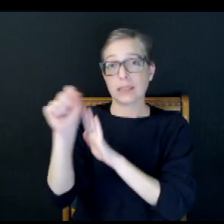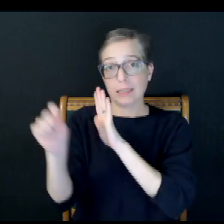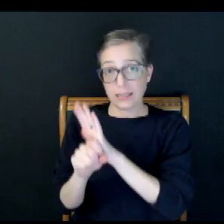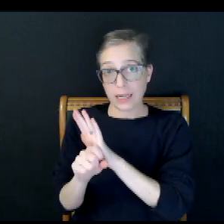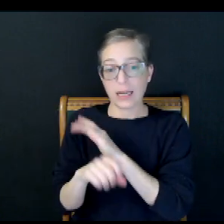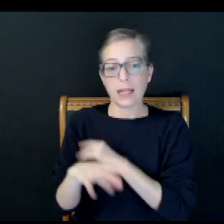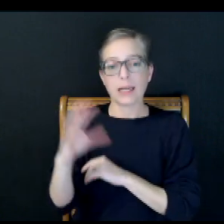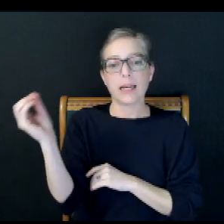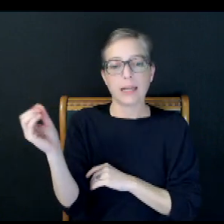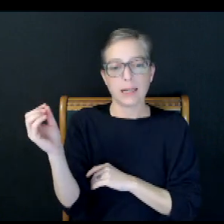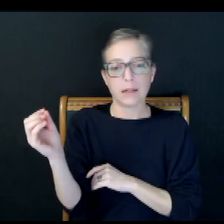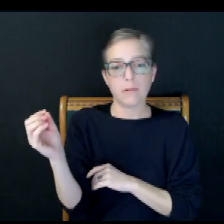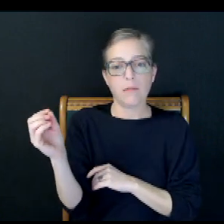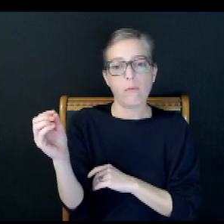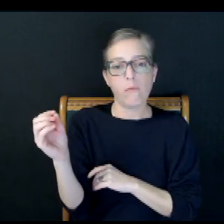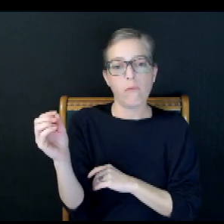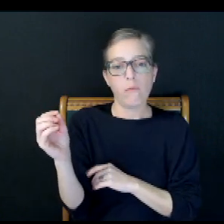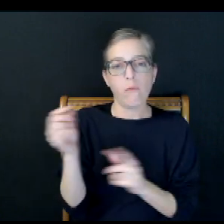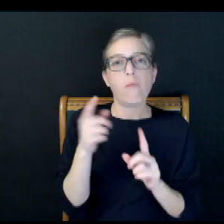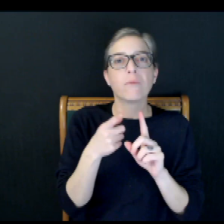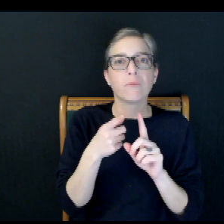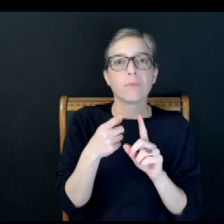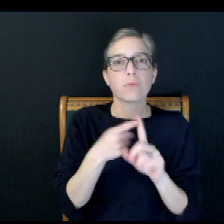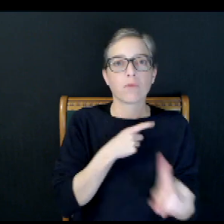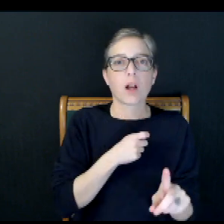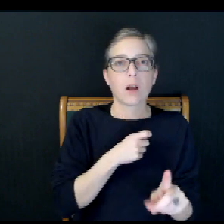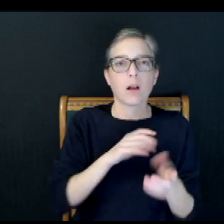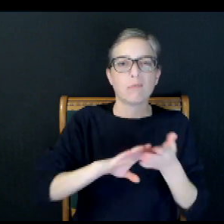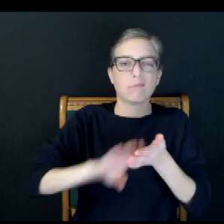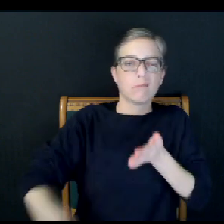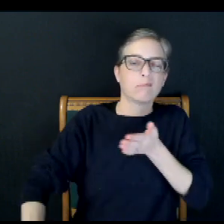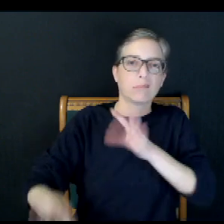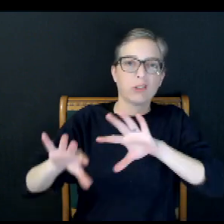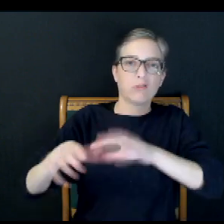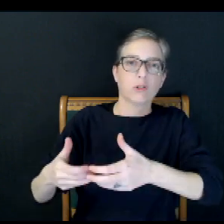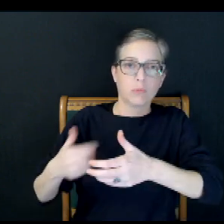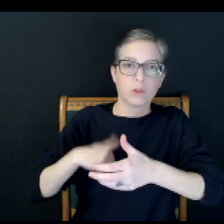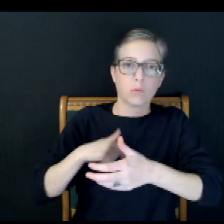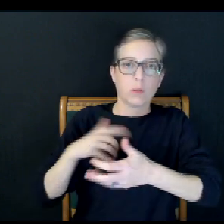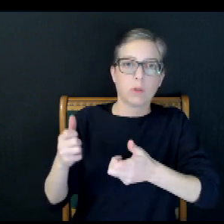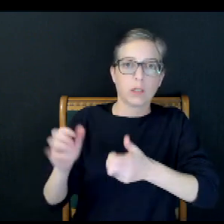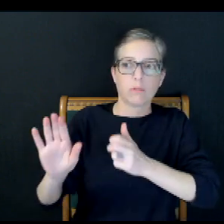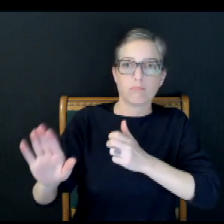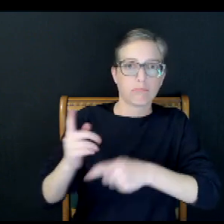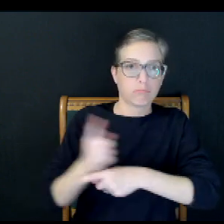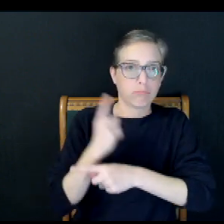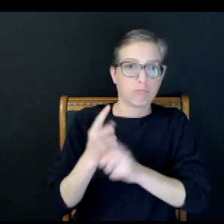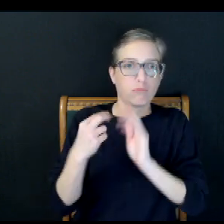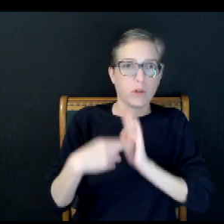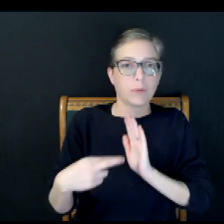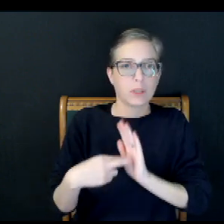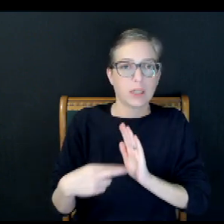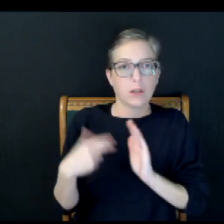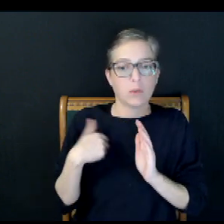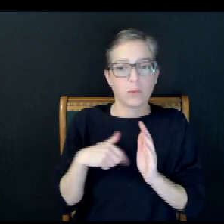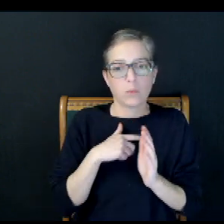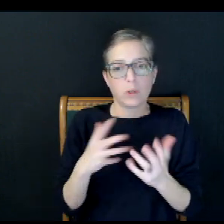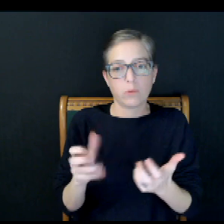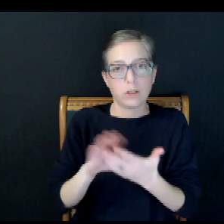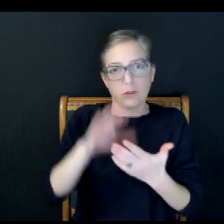the more marginalized groups that we saw in the data. We tried really hard to make sure that we were hearing from lots of communities.